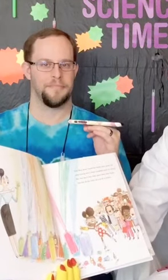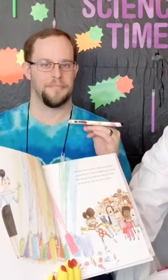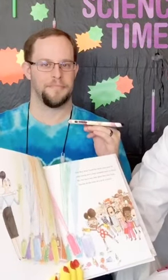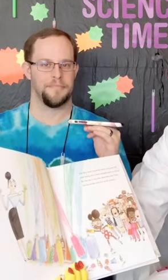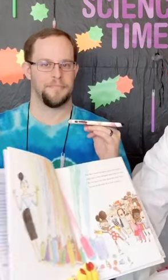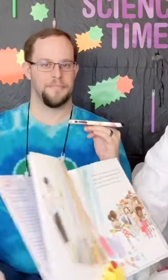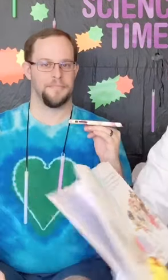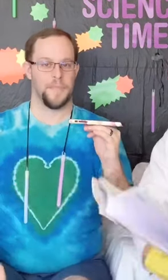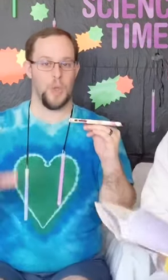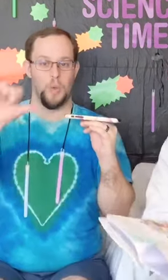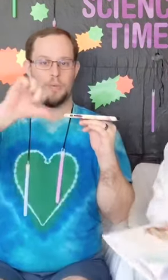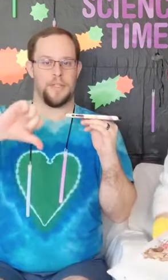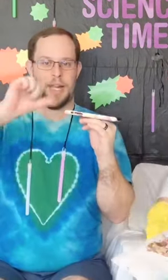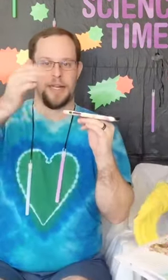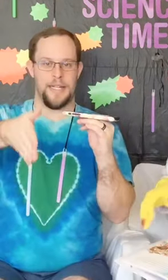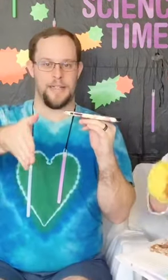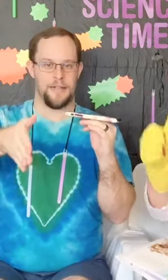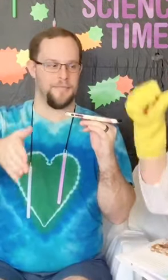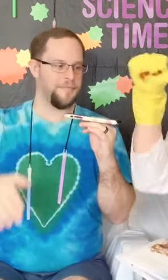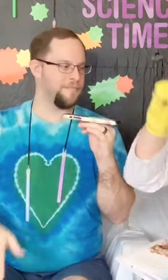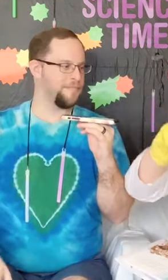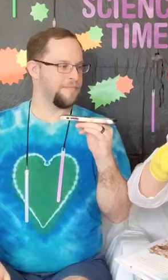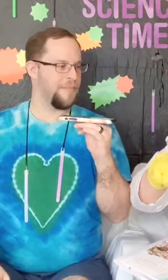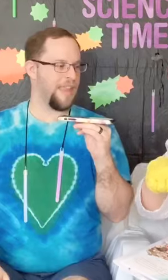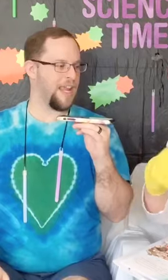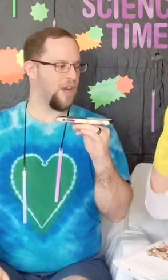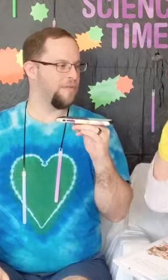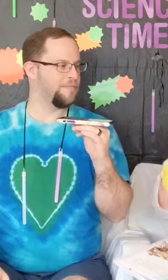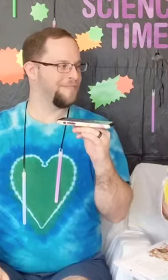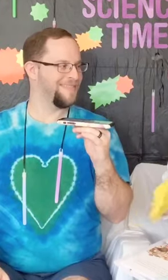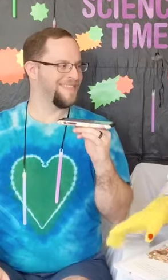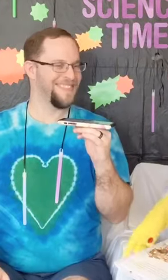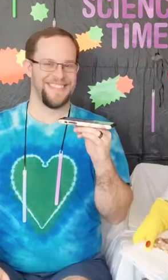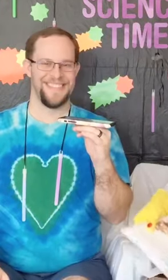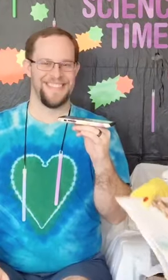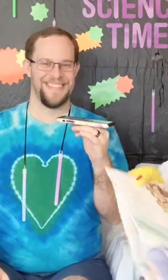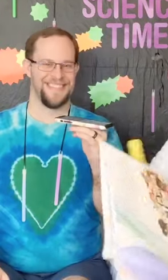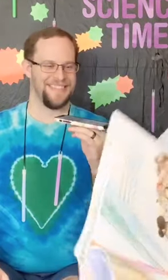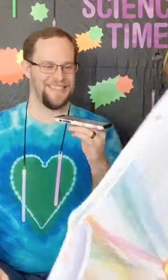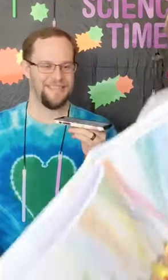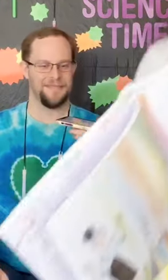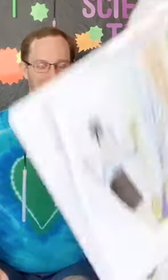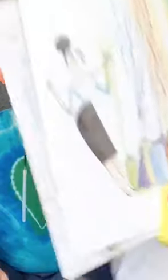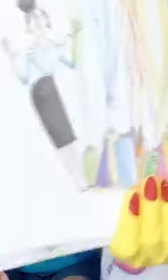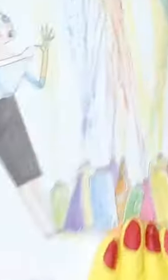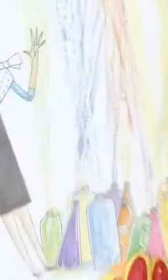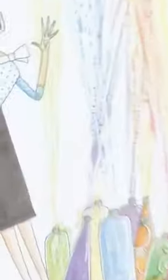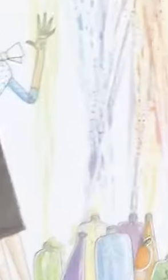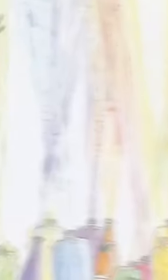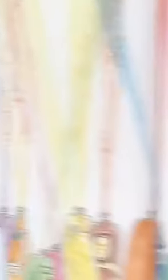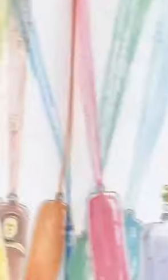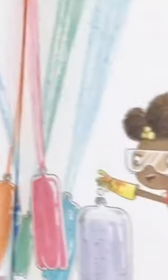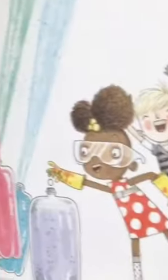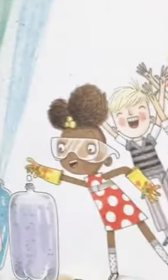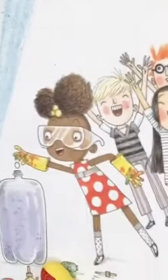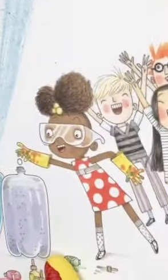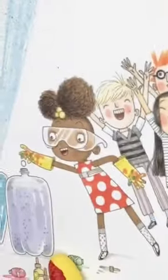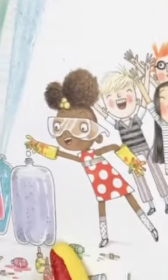scientist! "Scientist." AARON: Thank you! CALI: Here's some explosions.